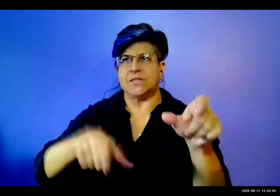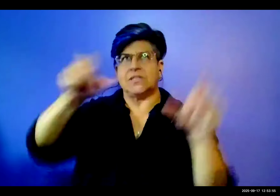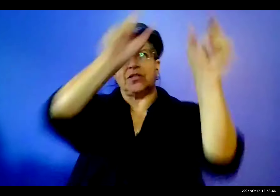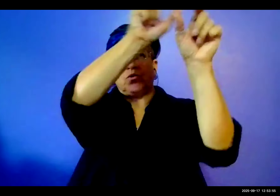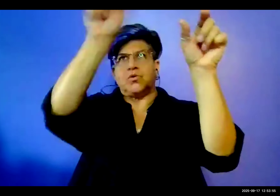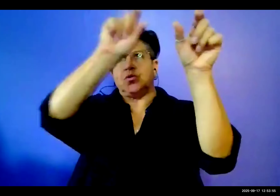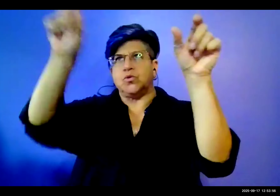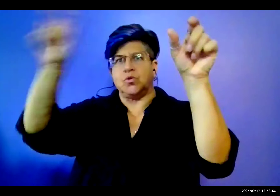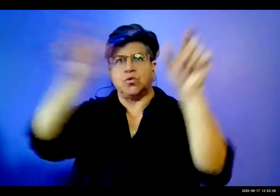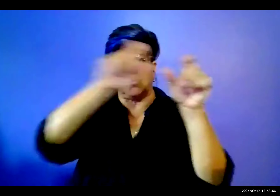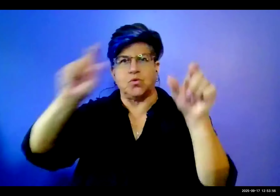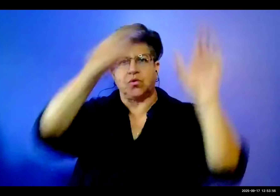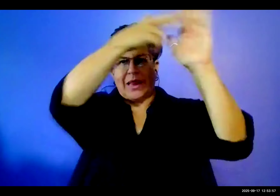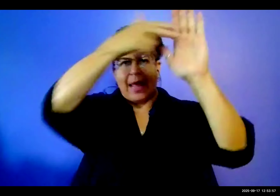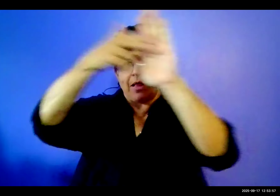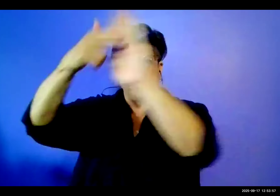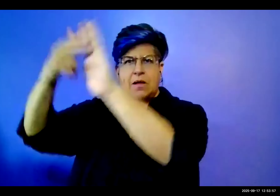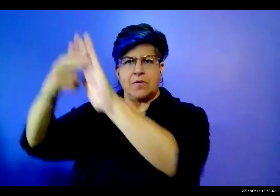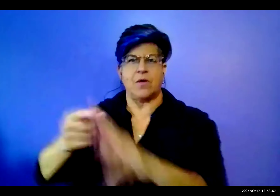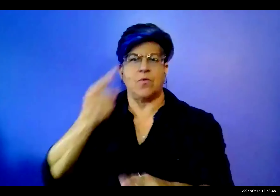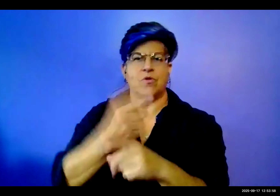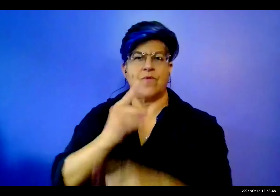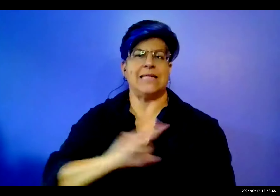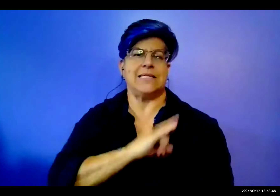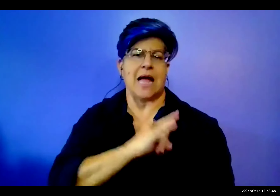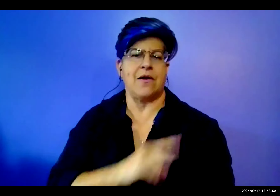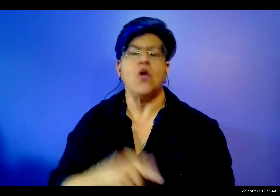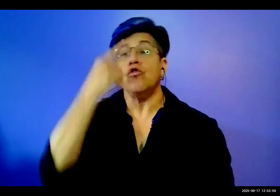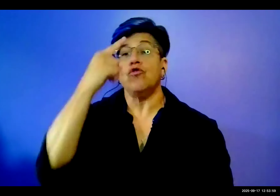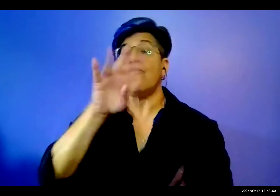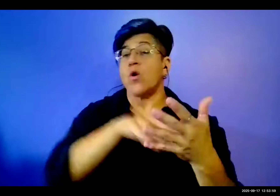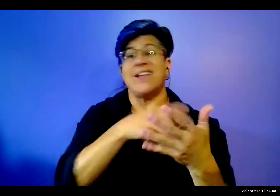The right styles and tags. So, for a table, we do not need…